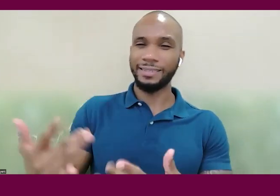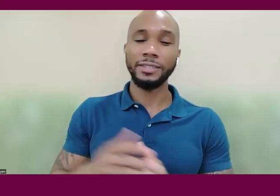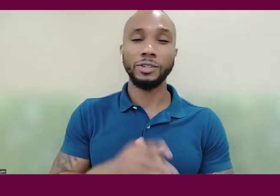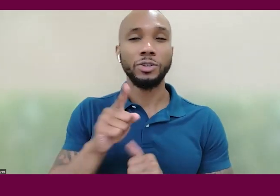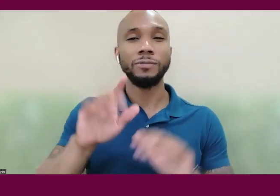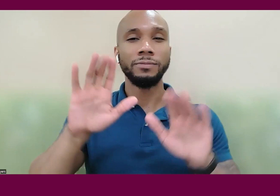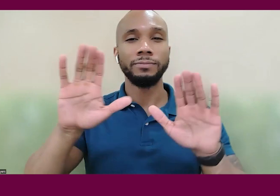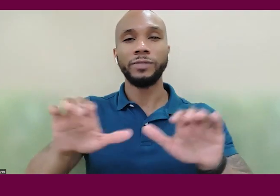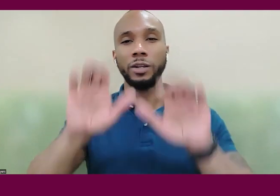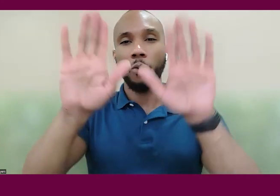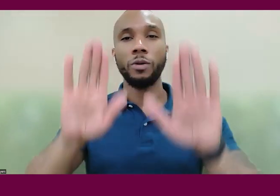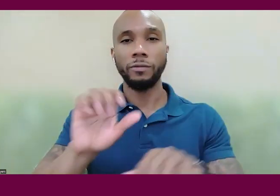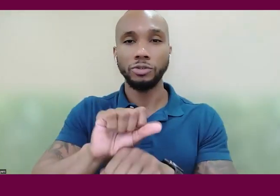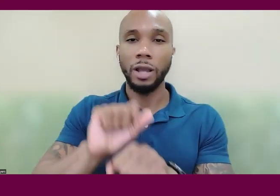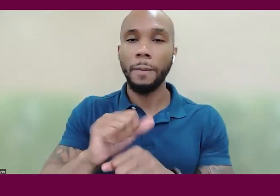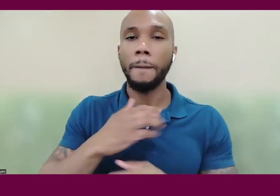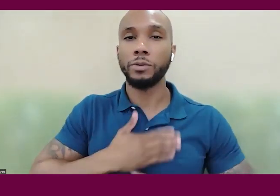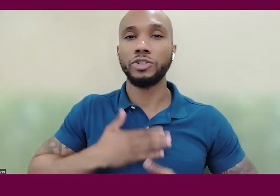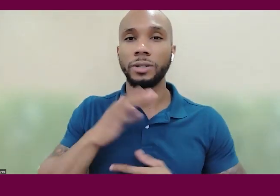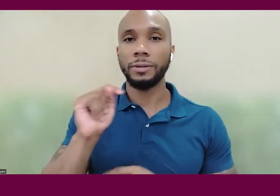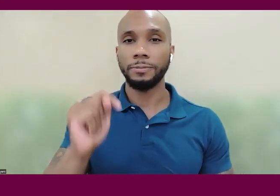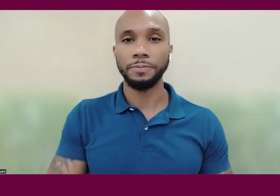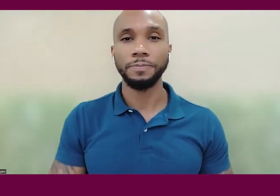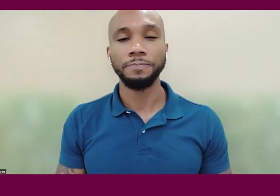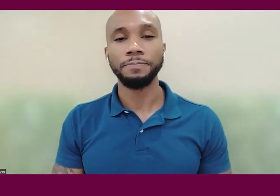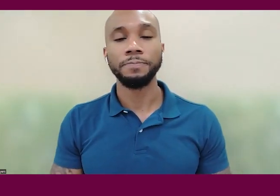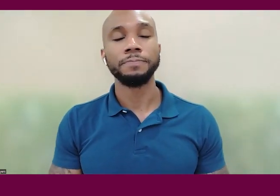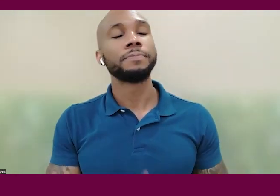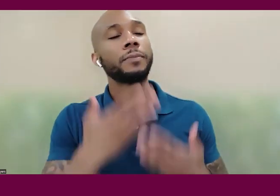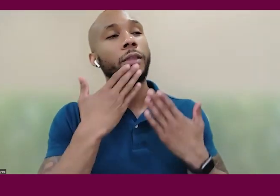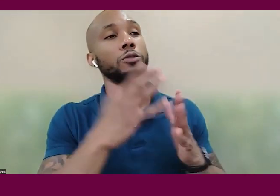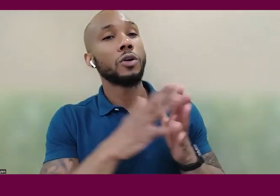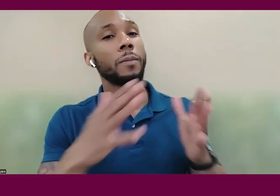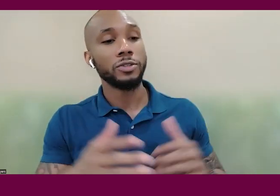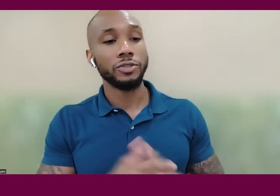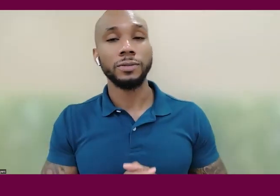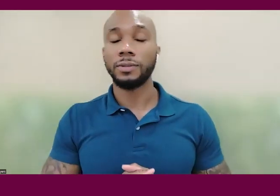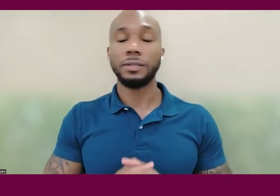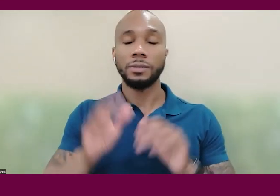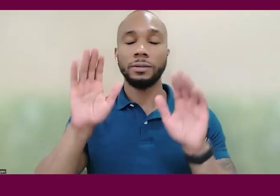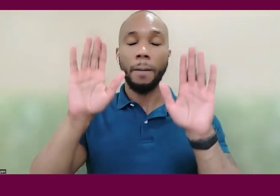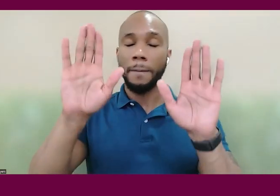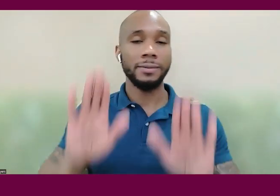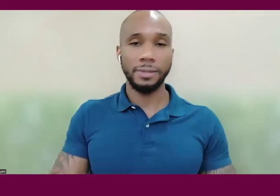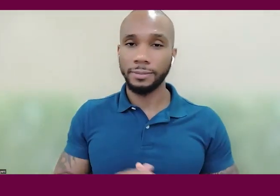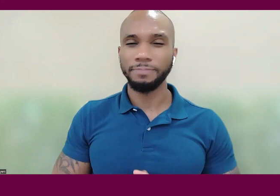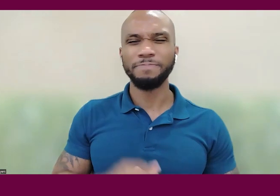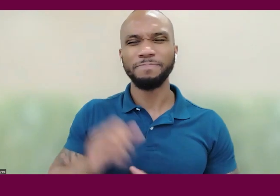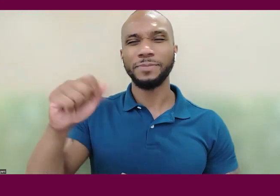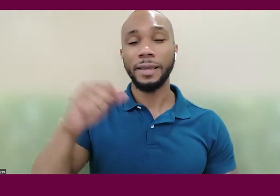I appreciate it. Ashley Inkumsah: Thank you so much. This is amazing.